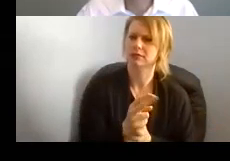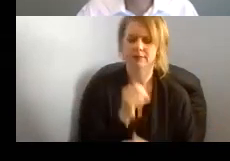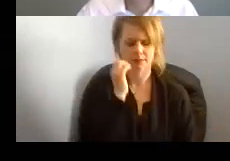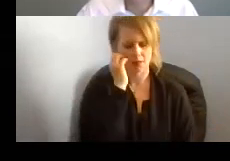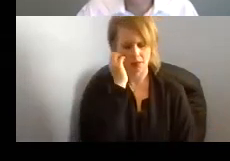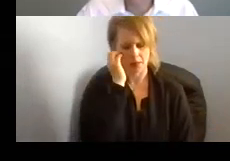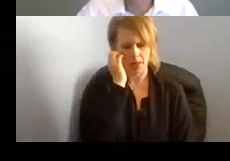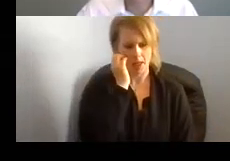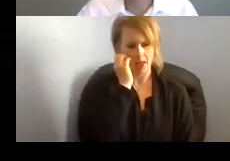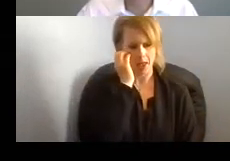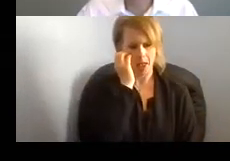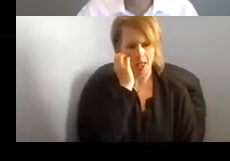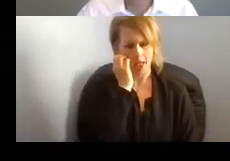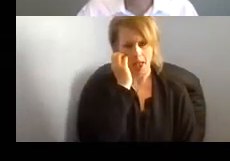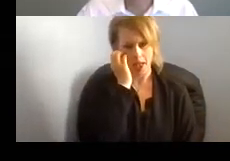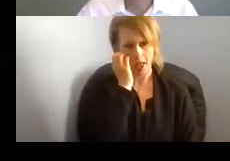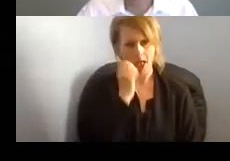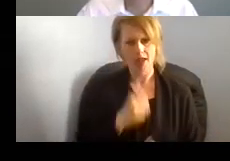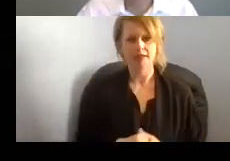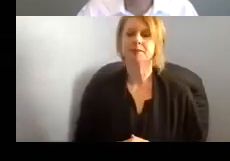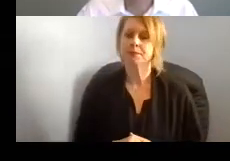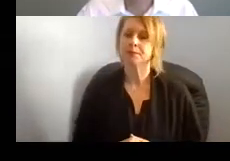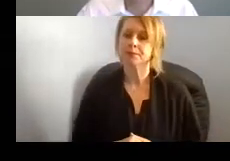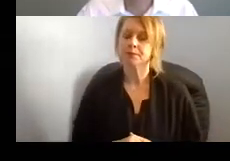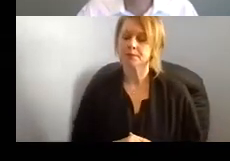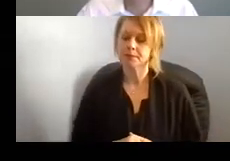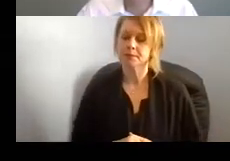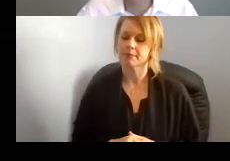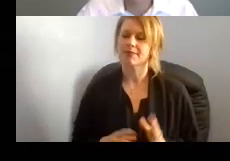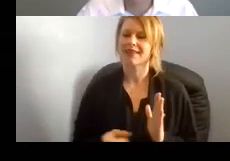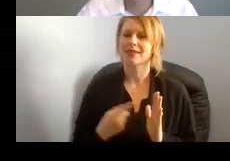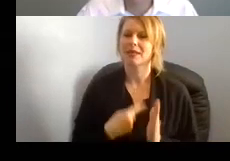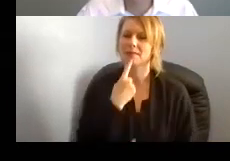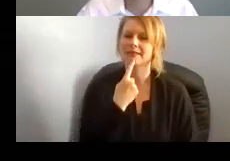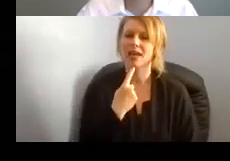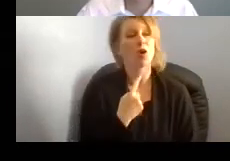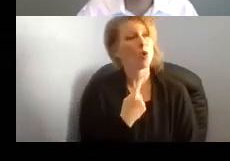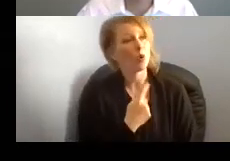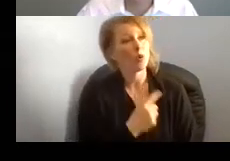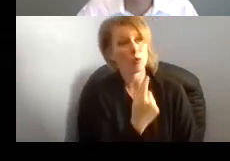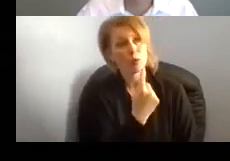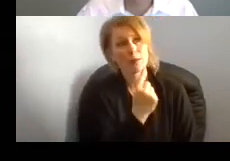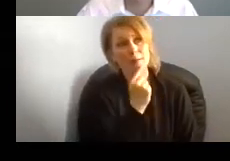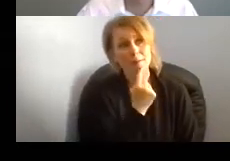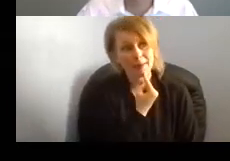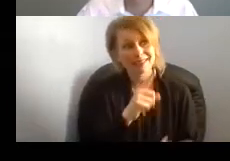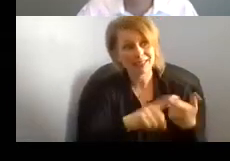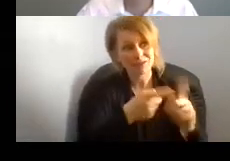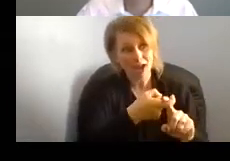There is a tendency for us to say things like, well, you know, you missing your friends – well, there’s some children whose parents have died.